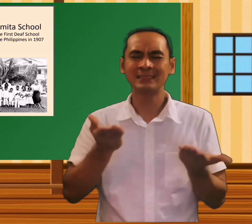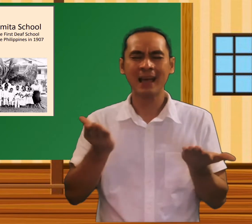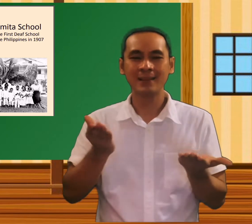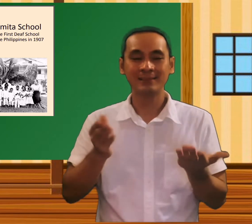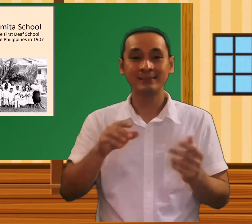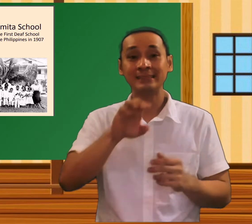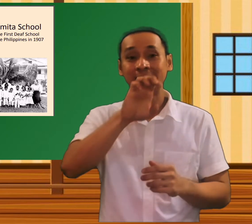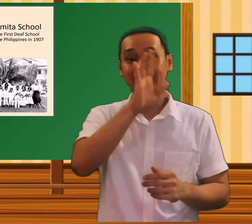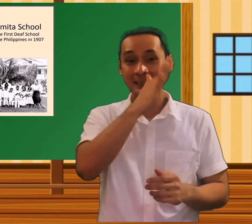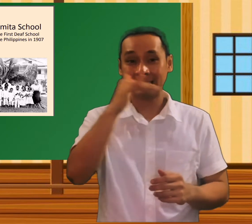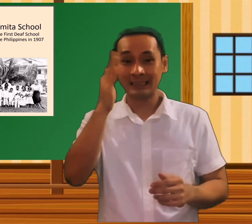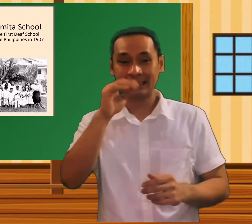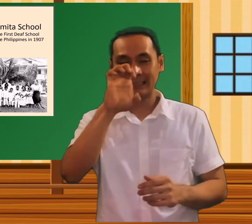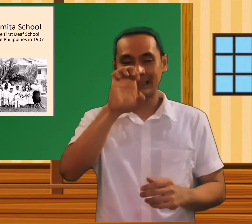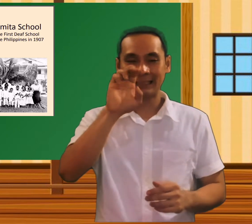in hermita manila